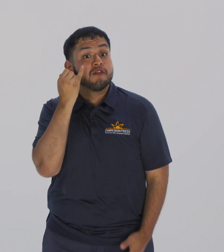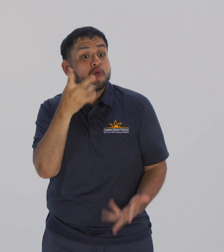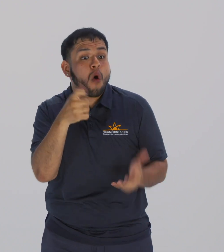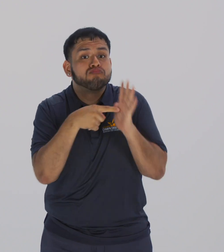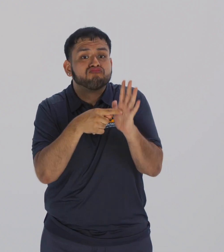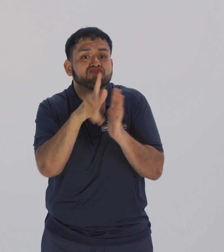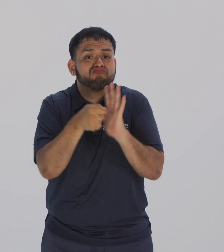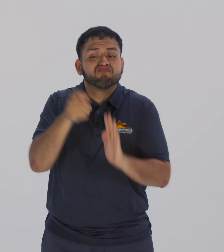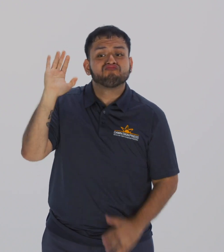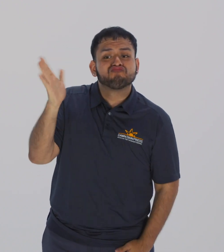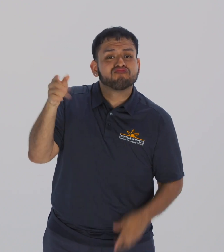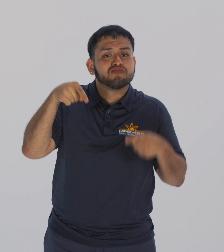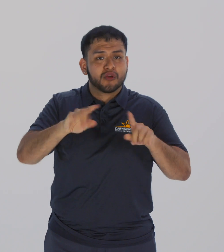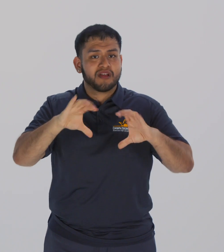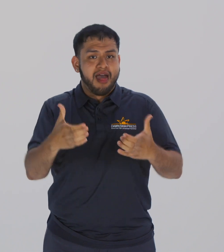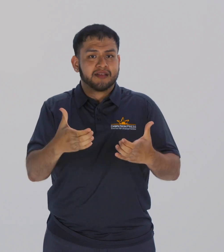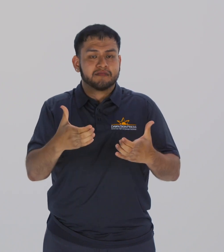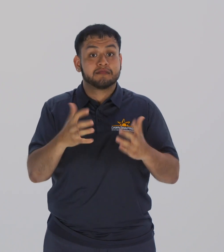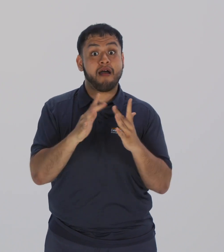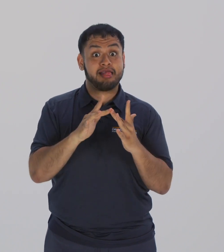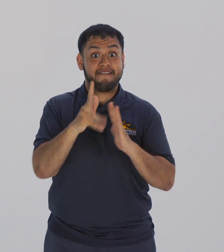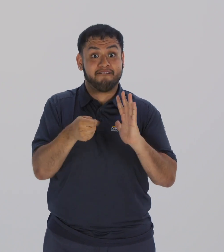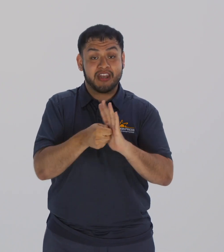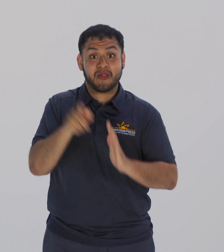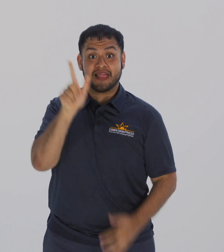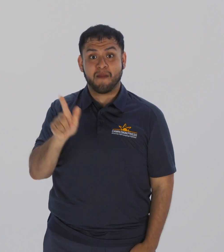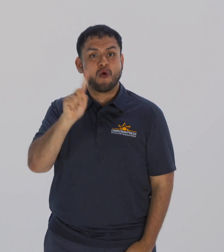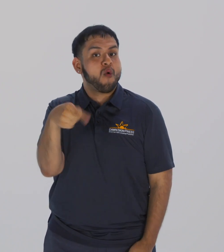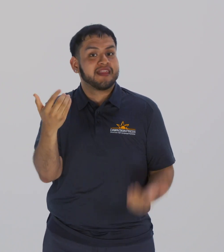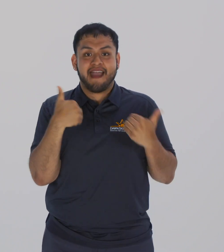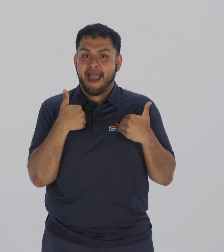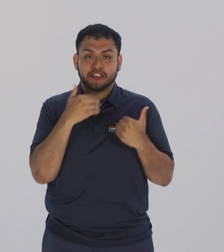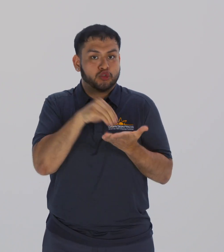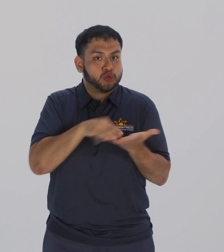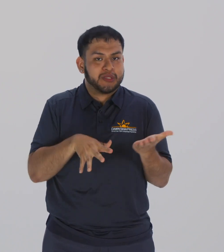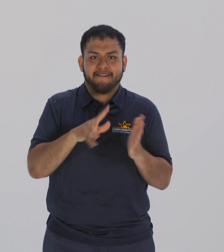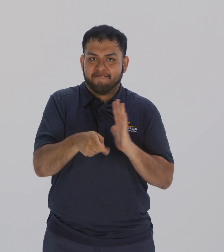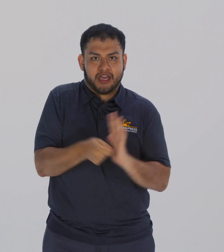if you want to show videos during the class time. The online video library is only for access to the student videos